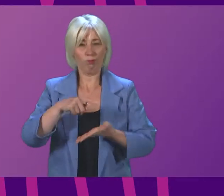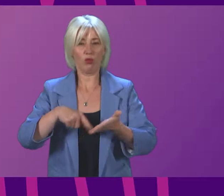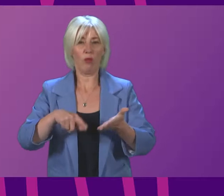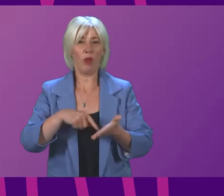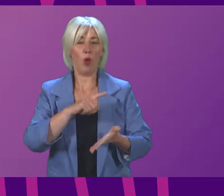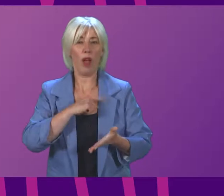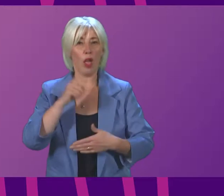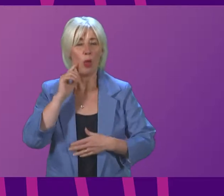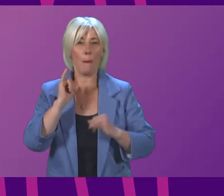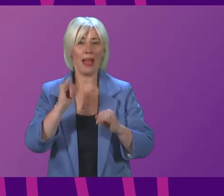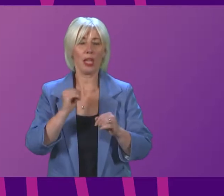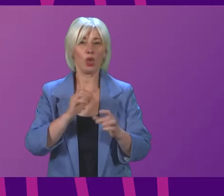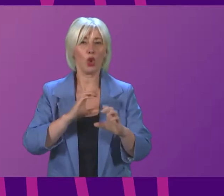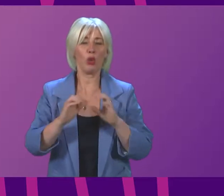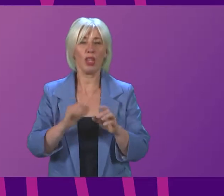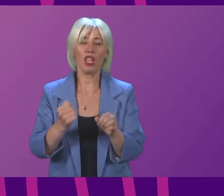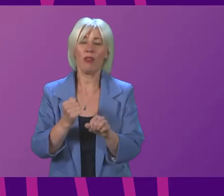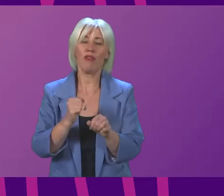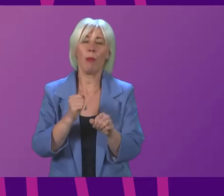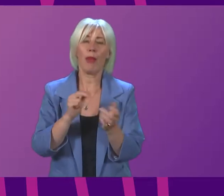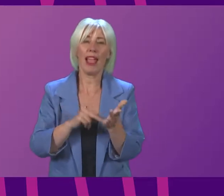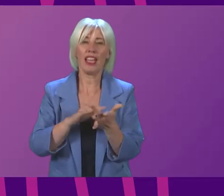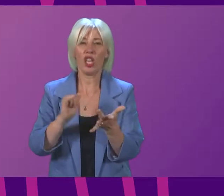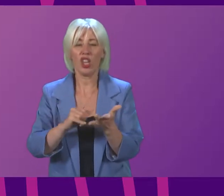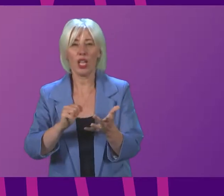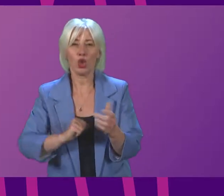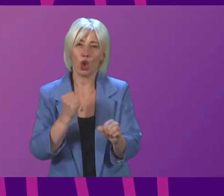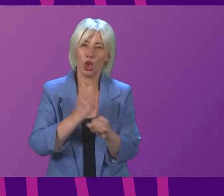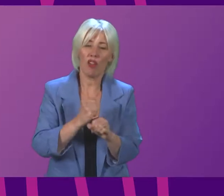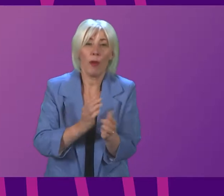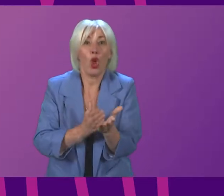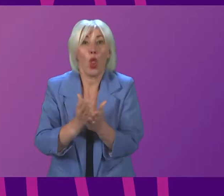the Scottish Government and the national health service during the pandemic. I therefore welcome